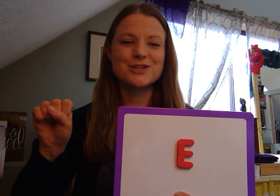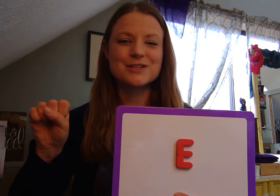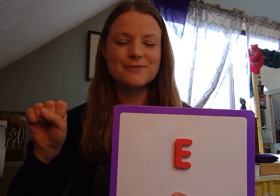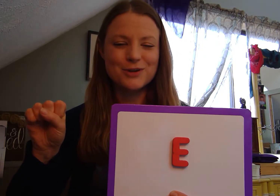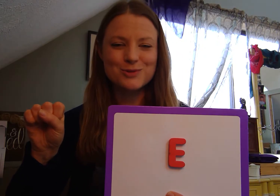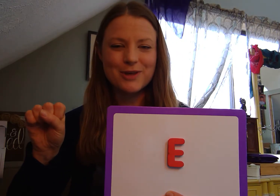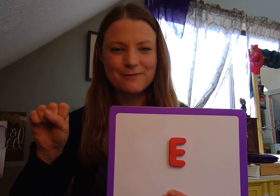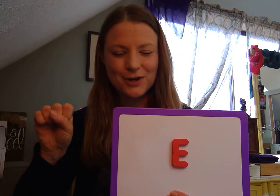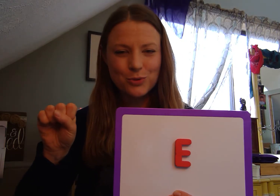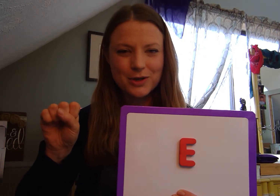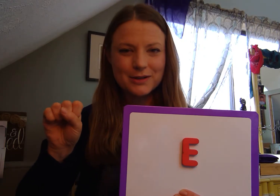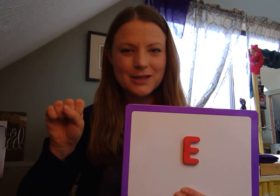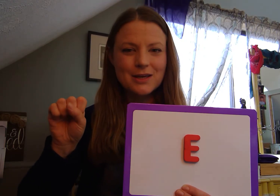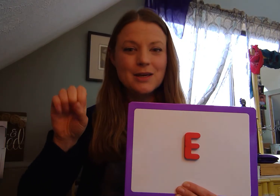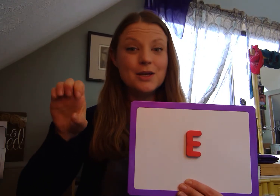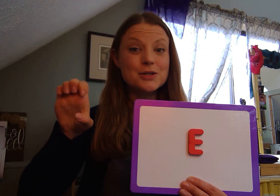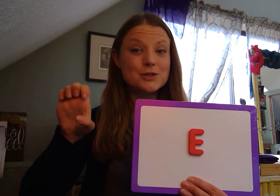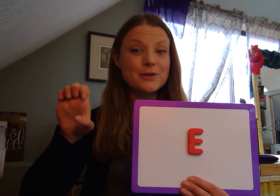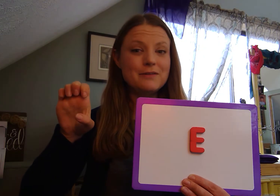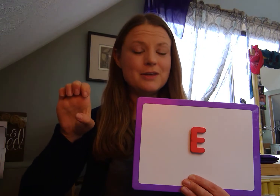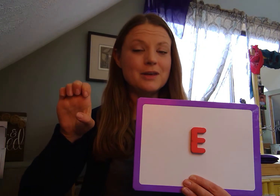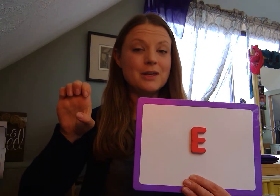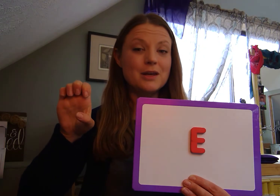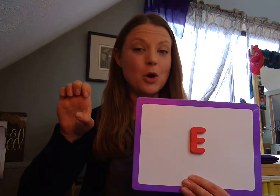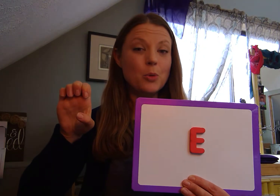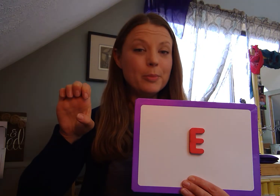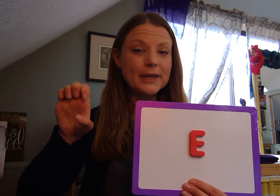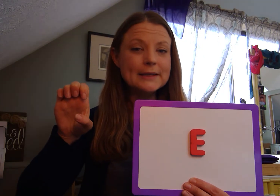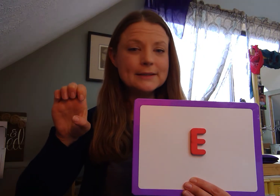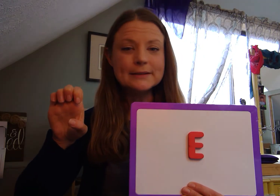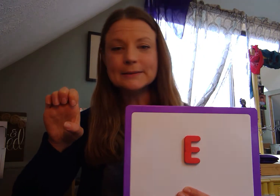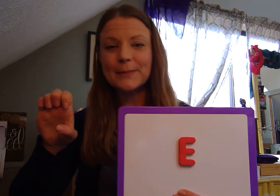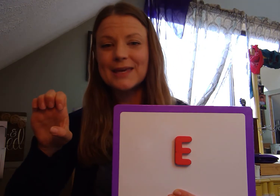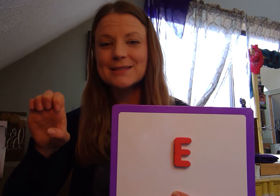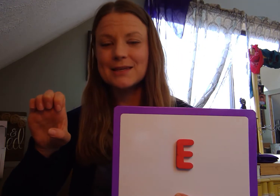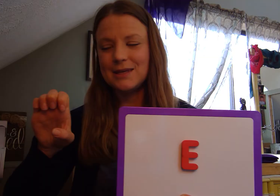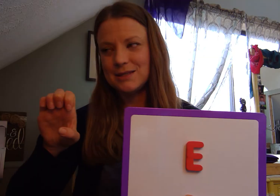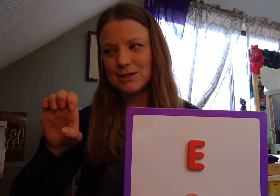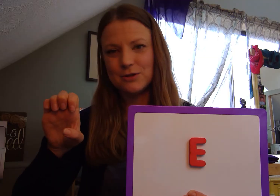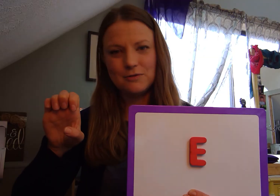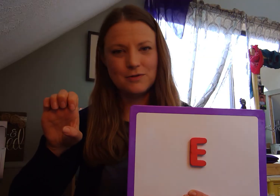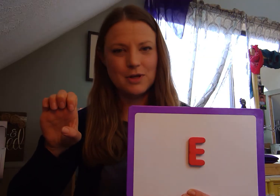is fingerspelling very quickly so leaving it open makes it easier for the